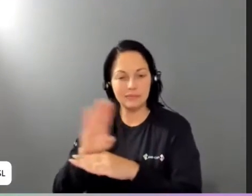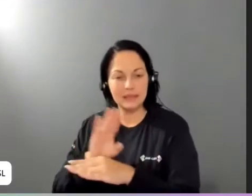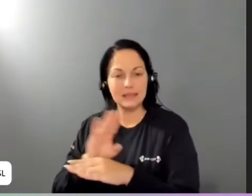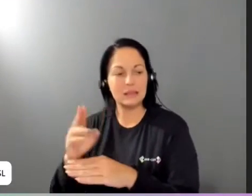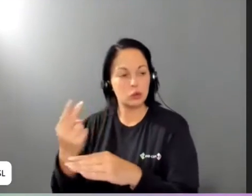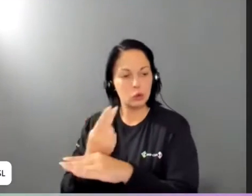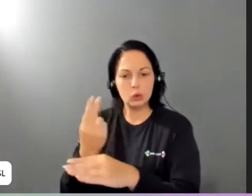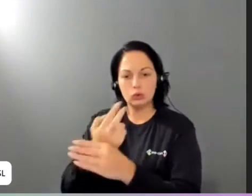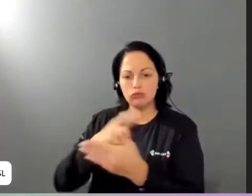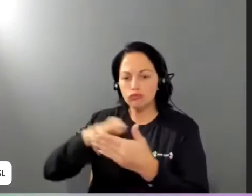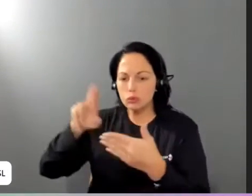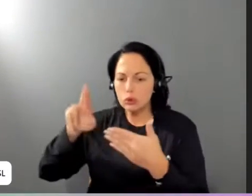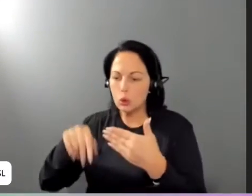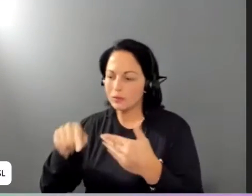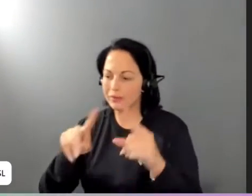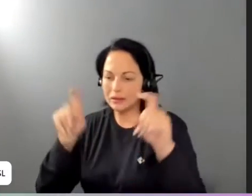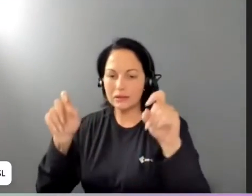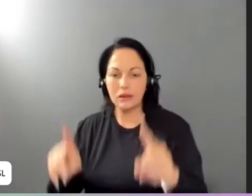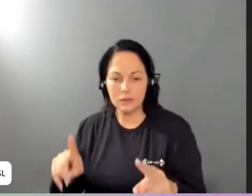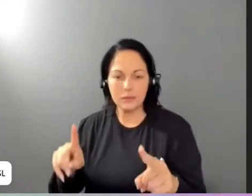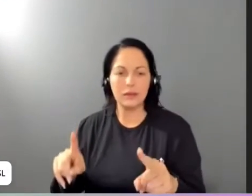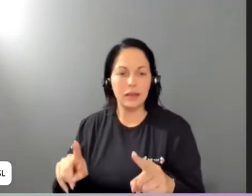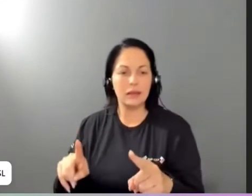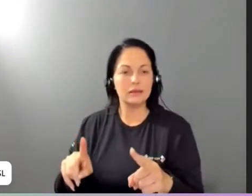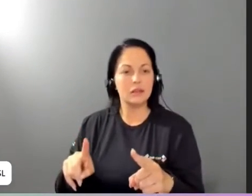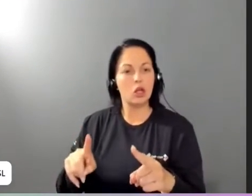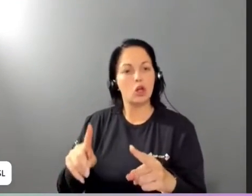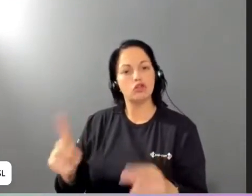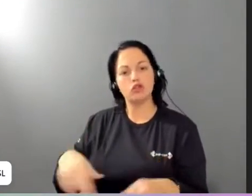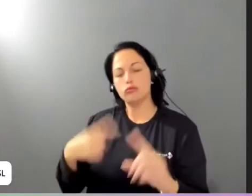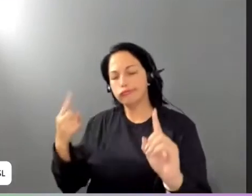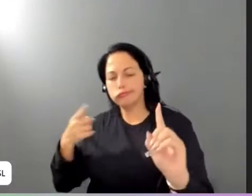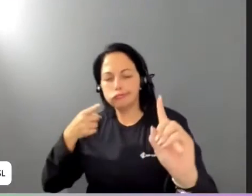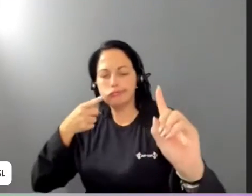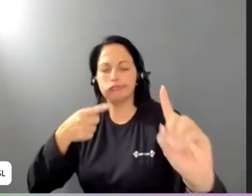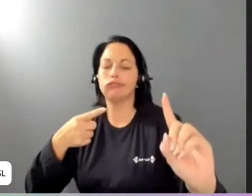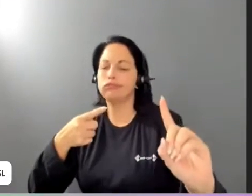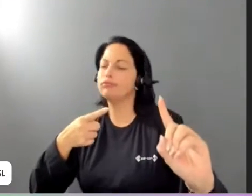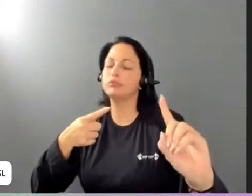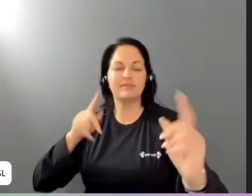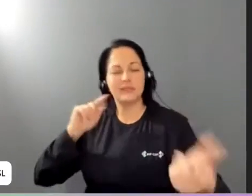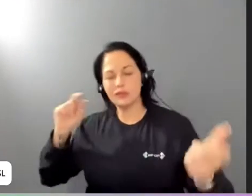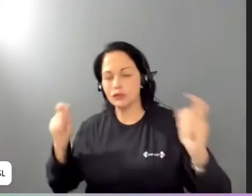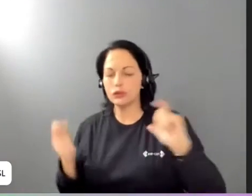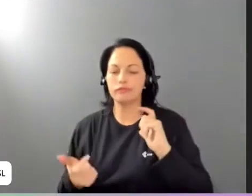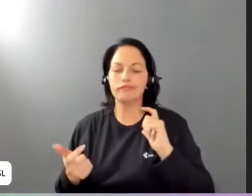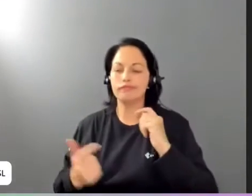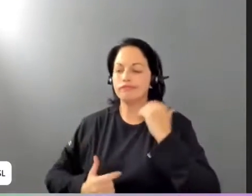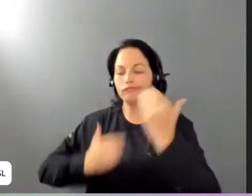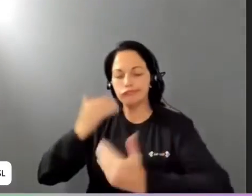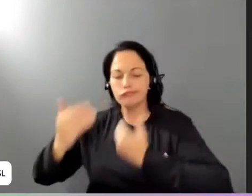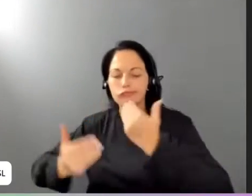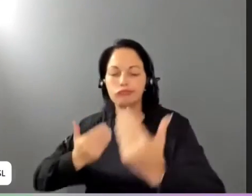but I've absolutely -- and Jonathan, I think you have as well, seen companies and organizations use the results